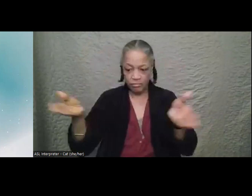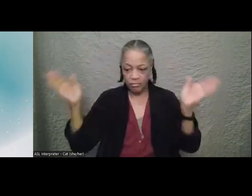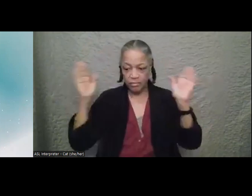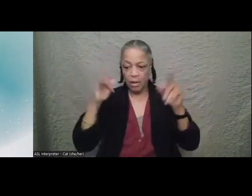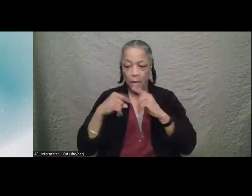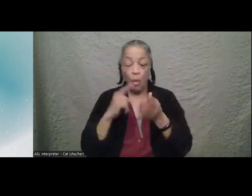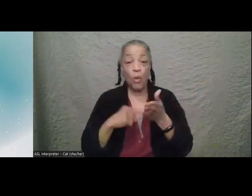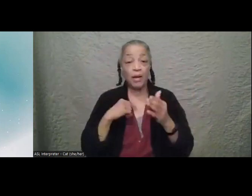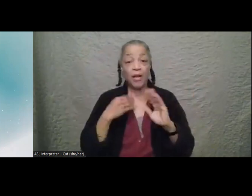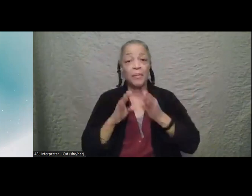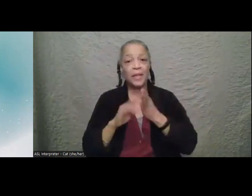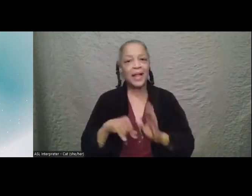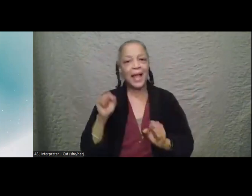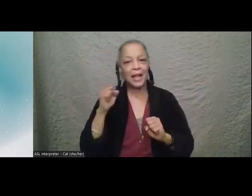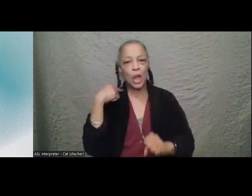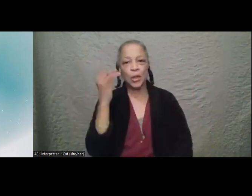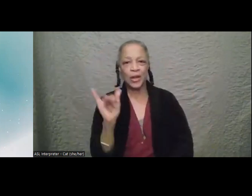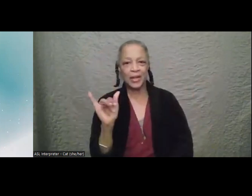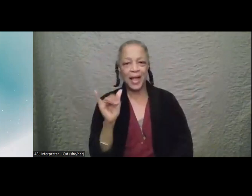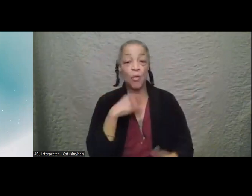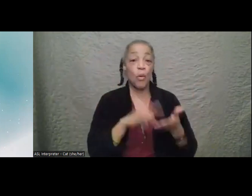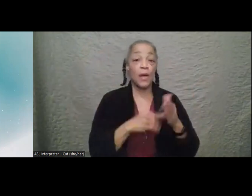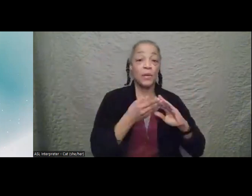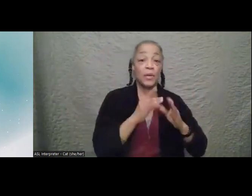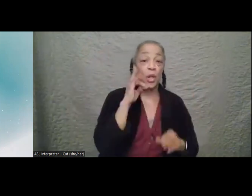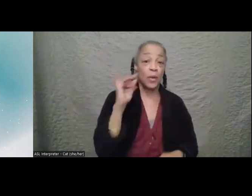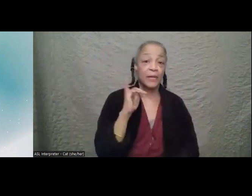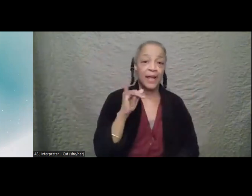could look like and what community living could really mean for people.